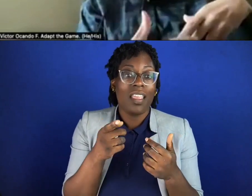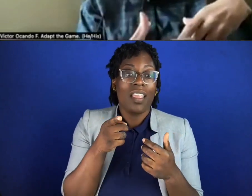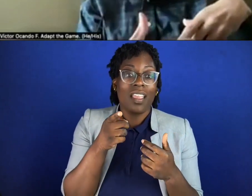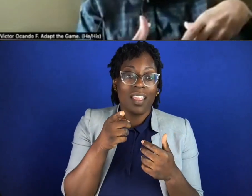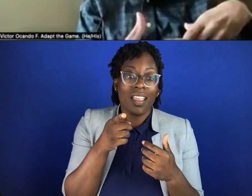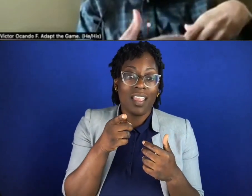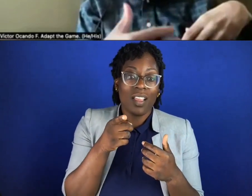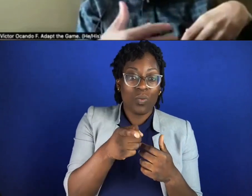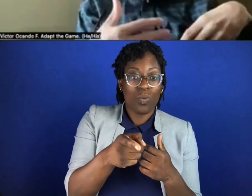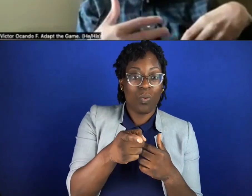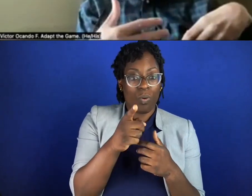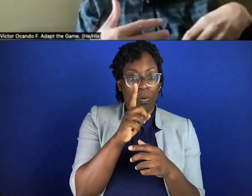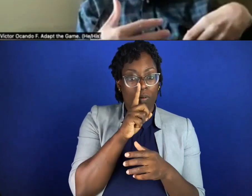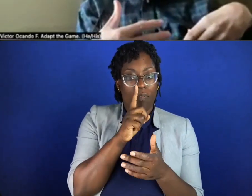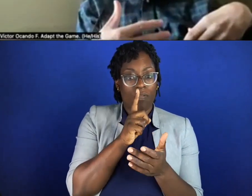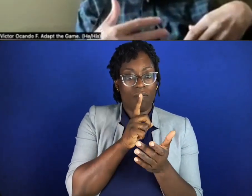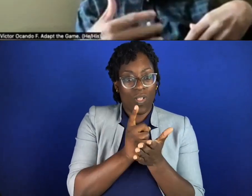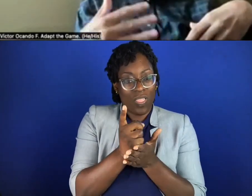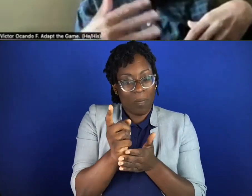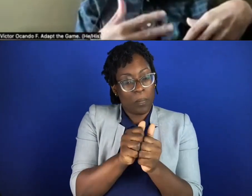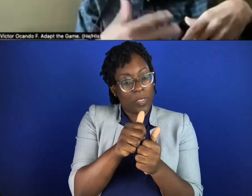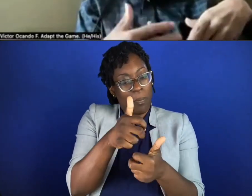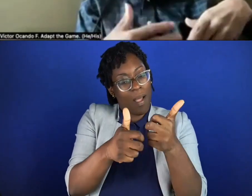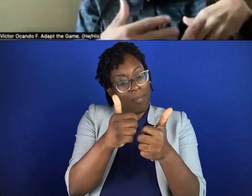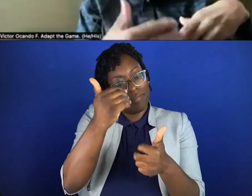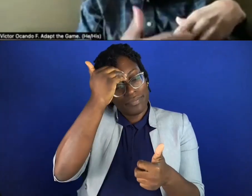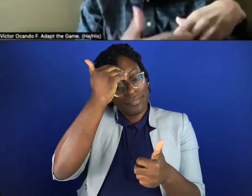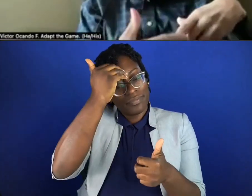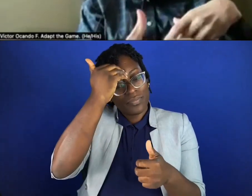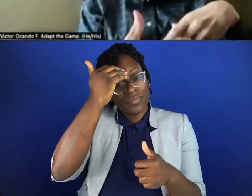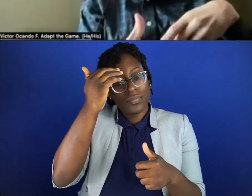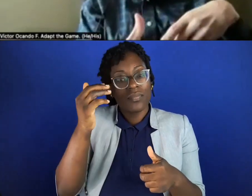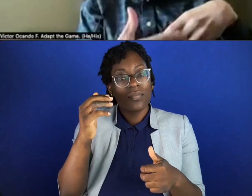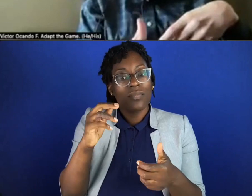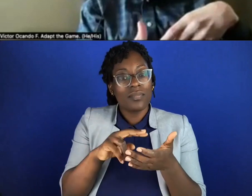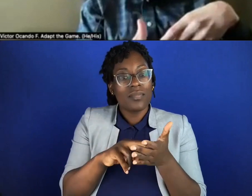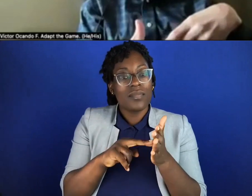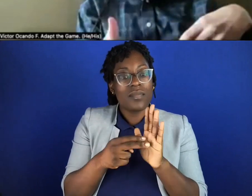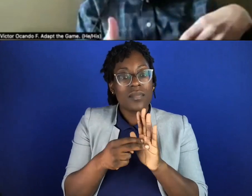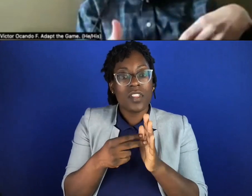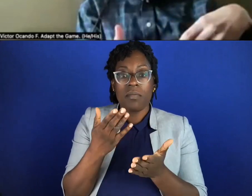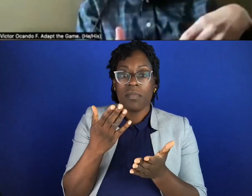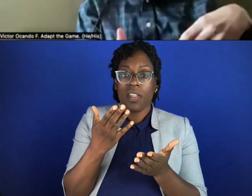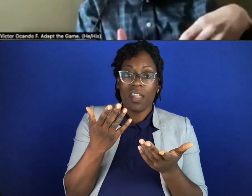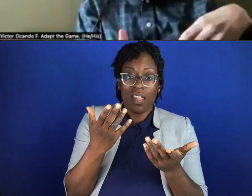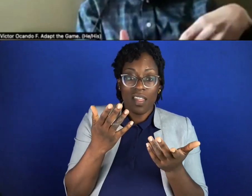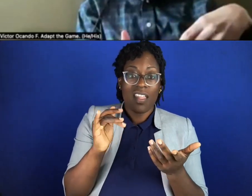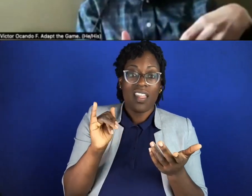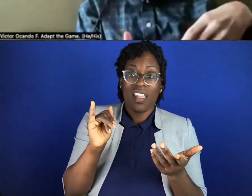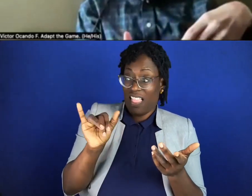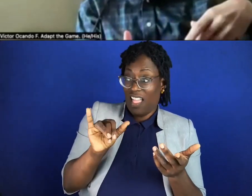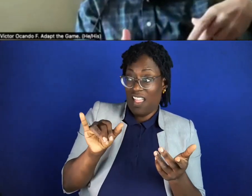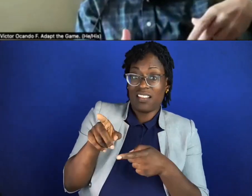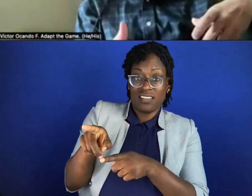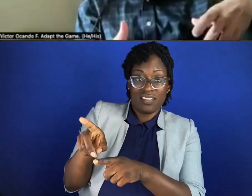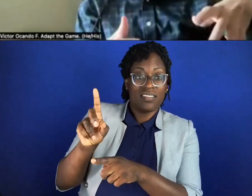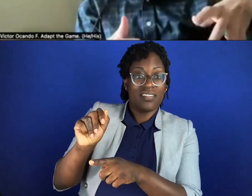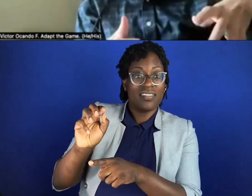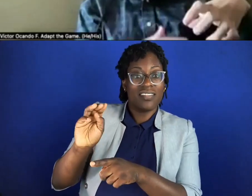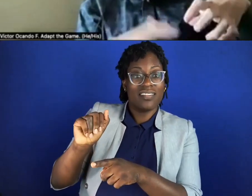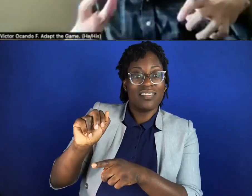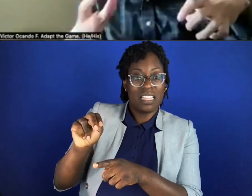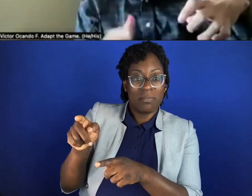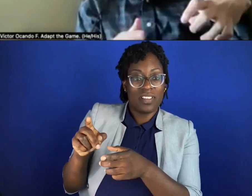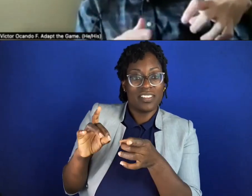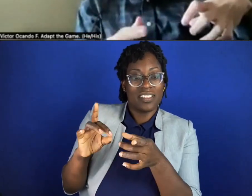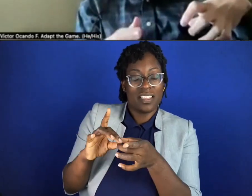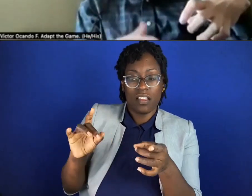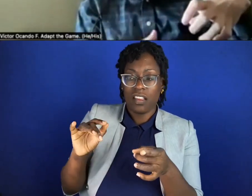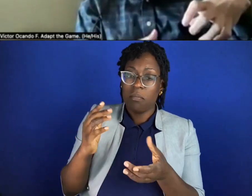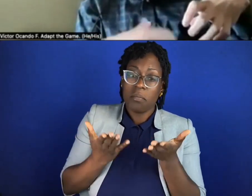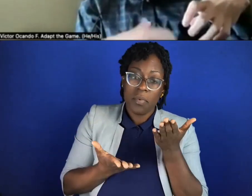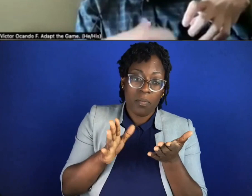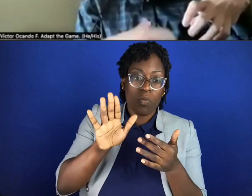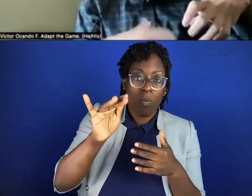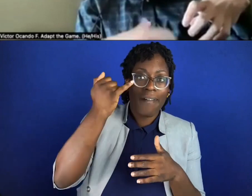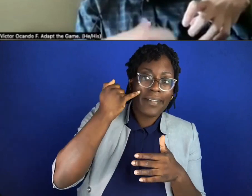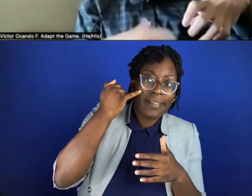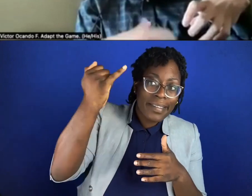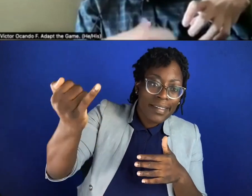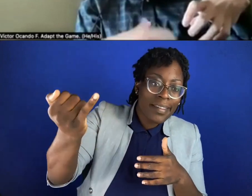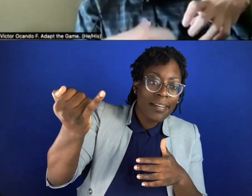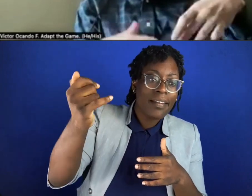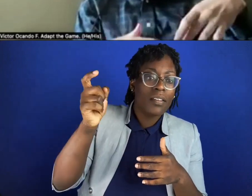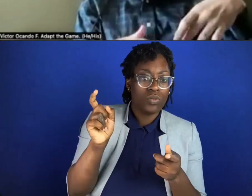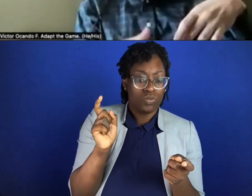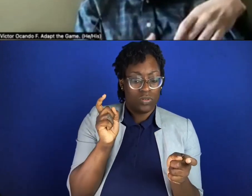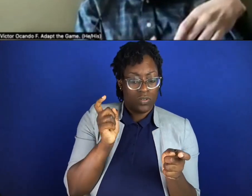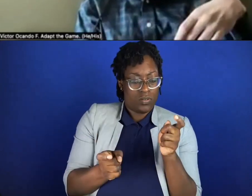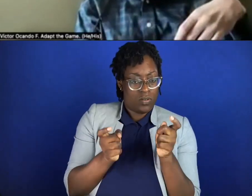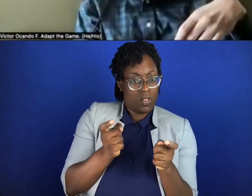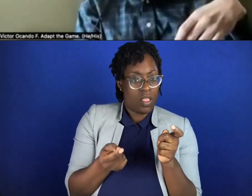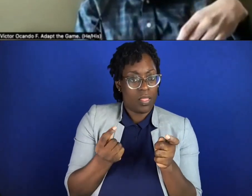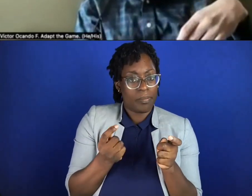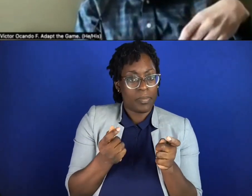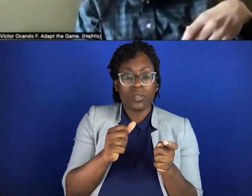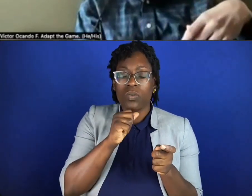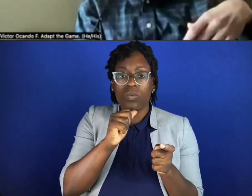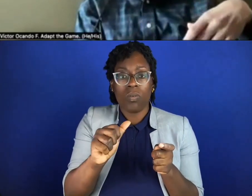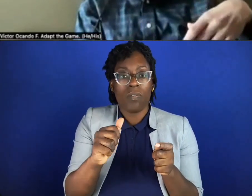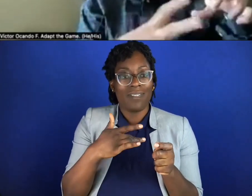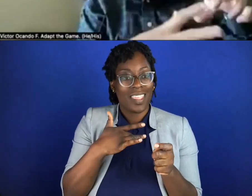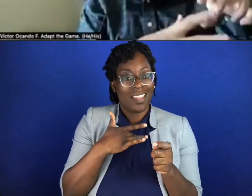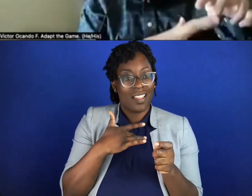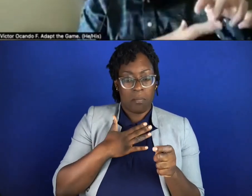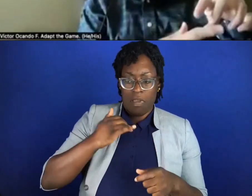Many people like the solution too much and as Daman was saying he pivot. He pivot from